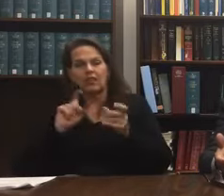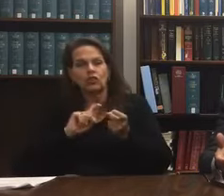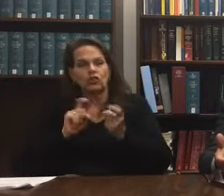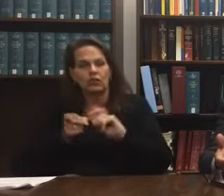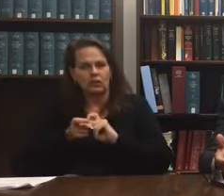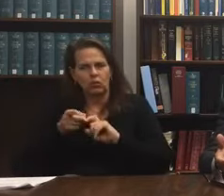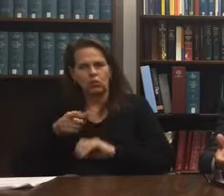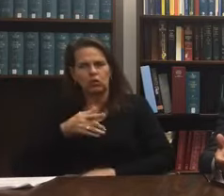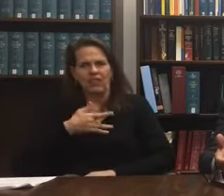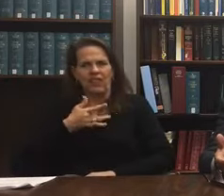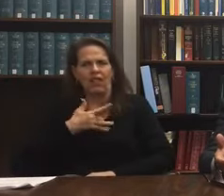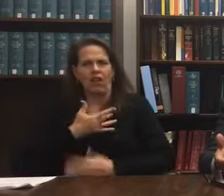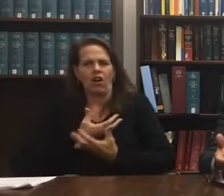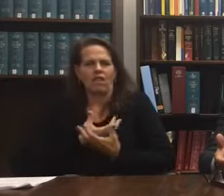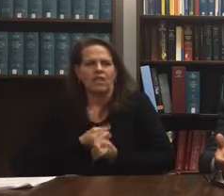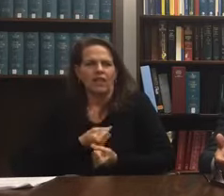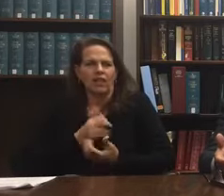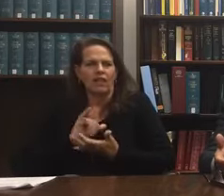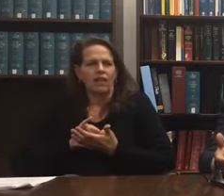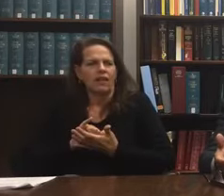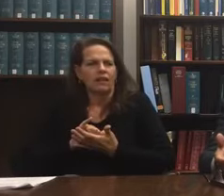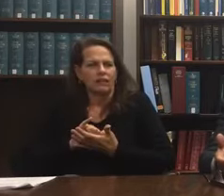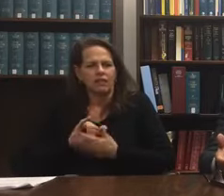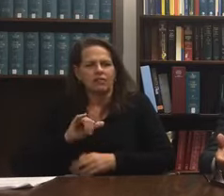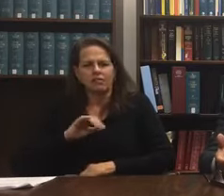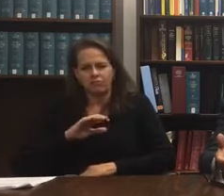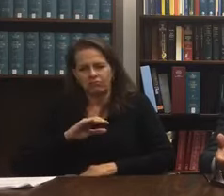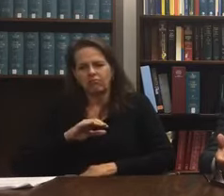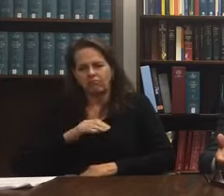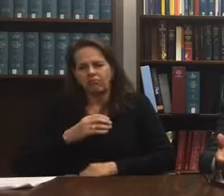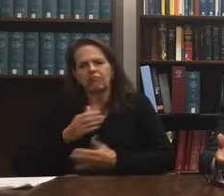feel pretty confident that the next request for the same services should be